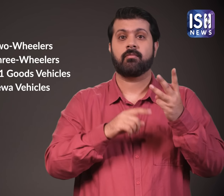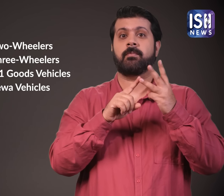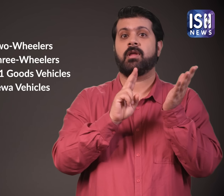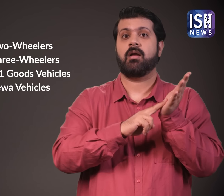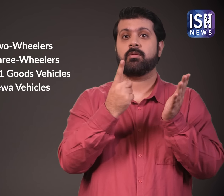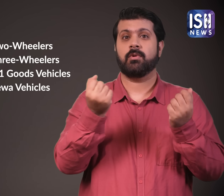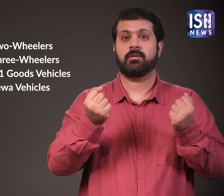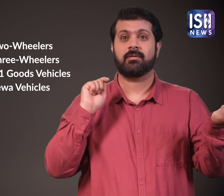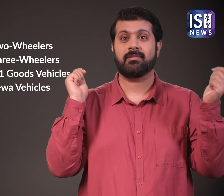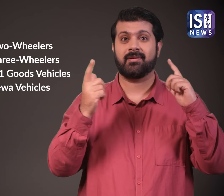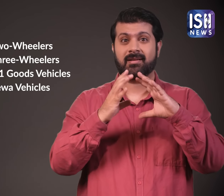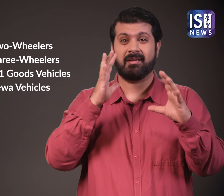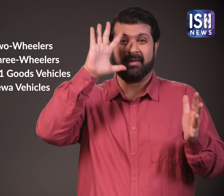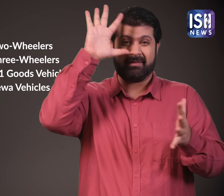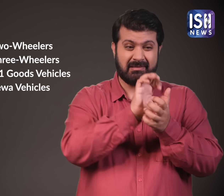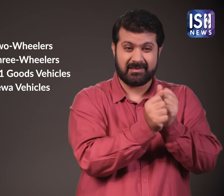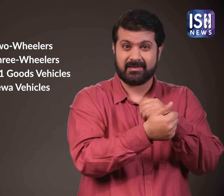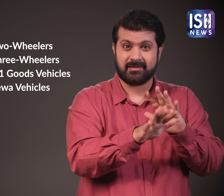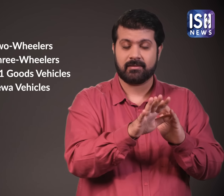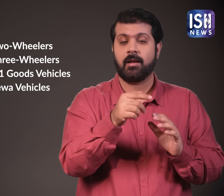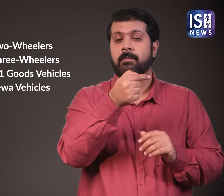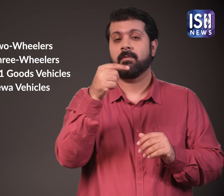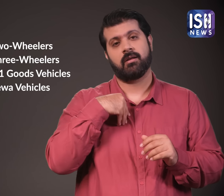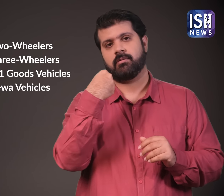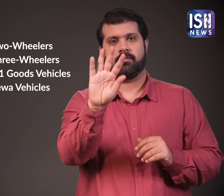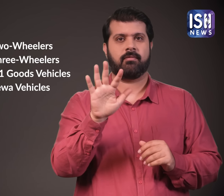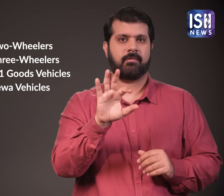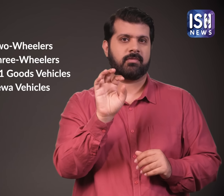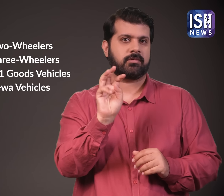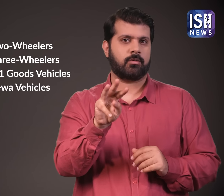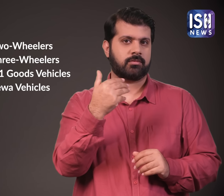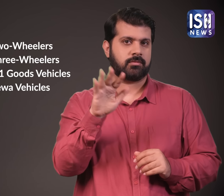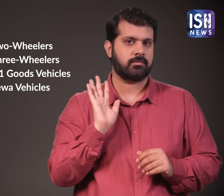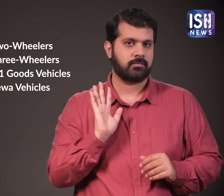3. ₹50,000 for electric N1 goods vehicles.